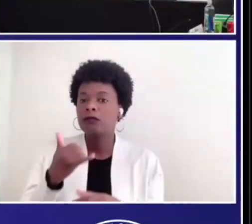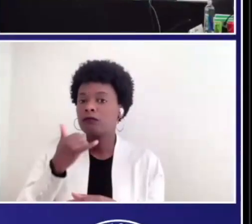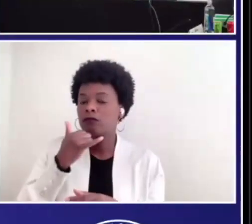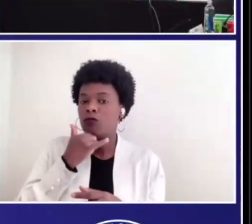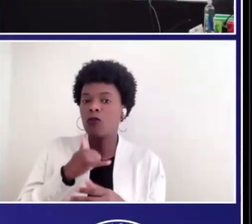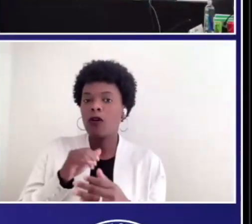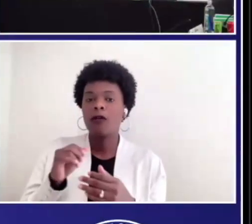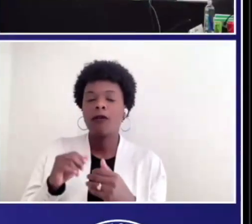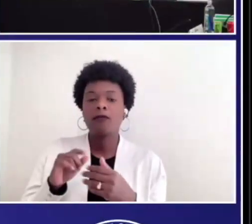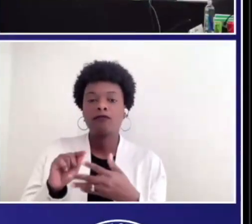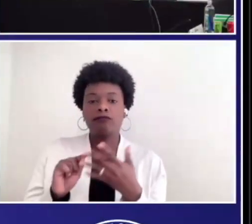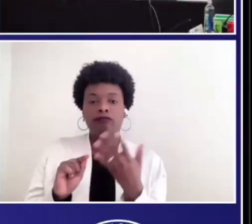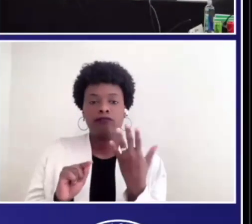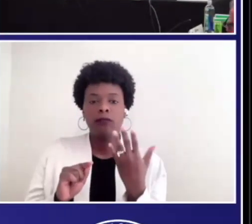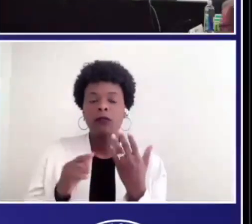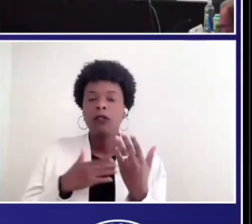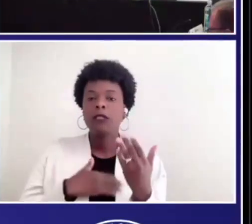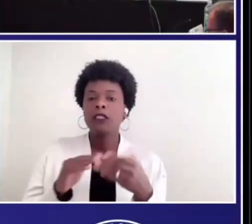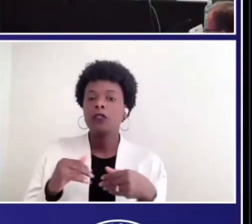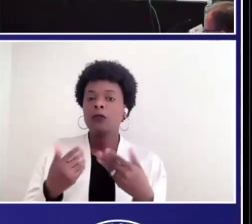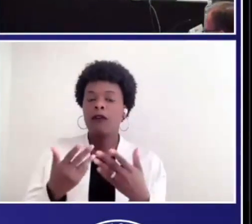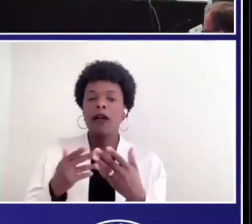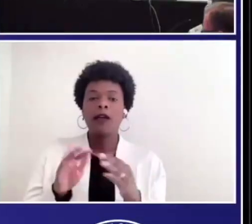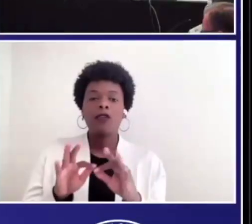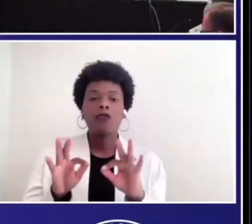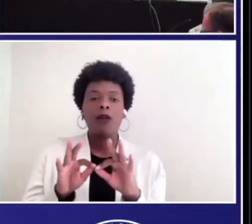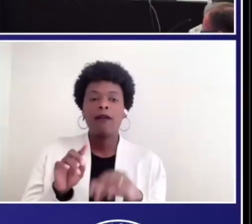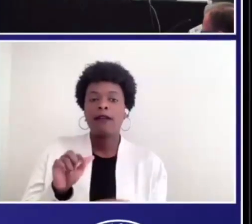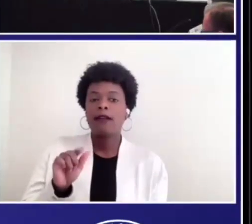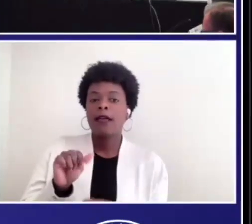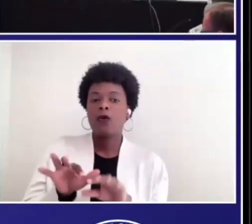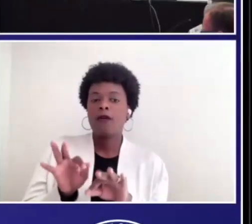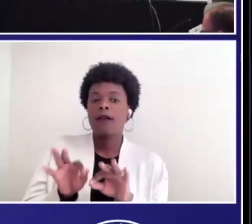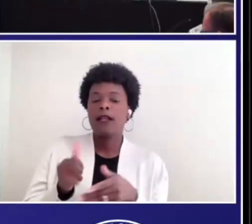Please provide any relevant data or findings to help the committee assess the potential borrower impact.